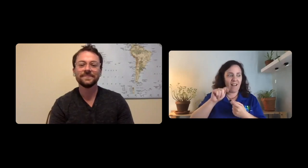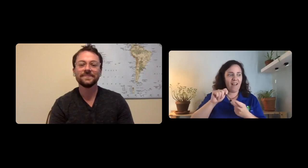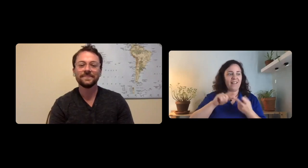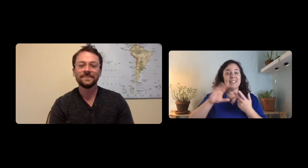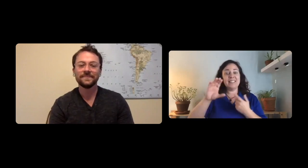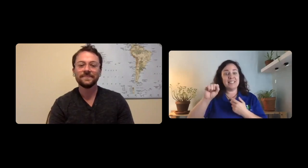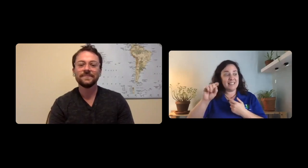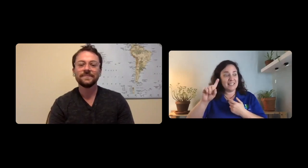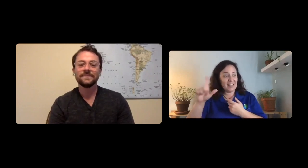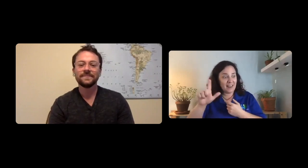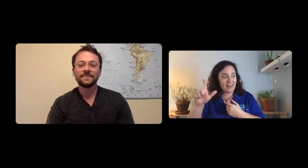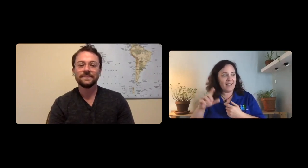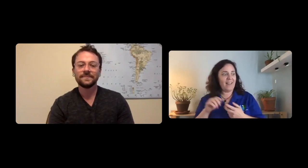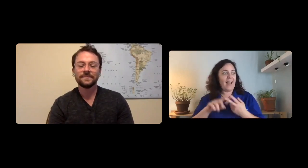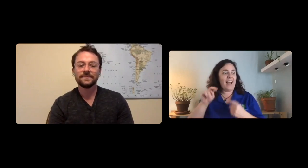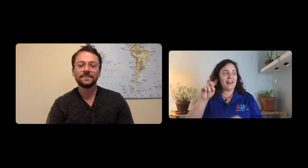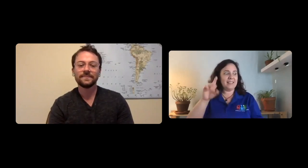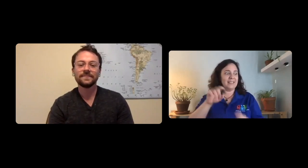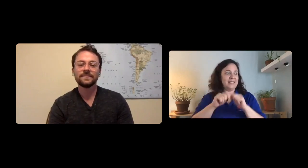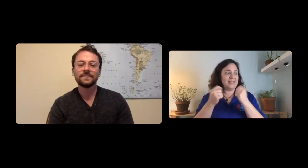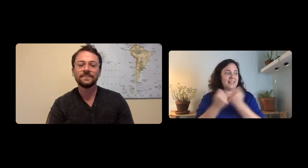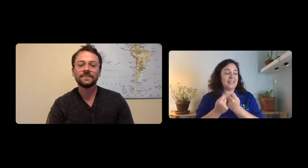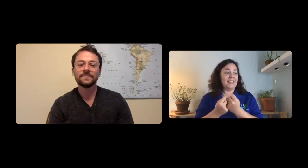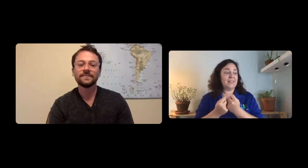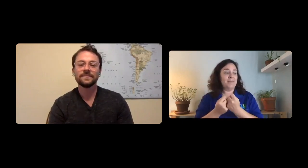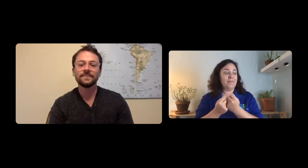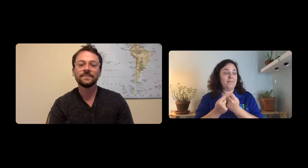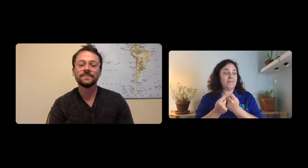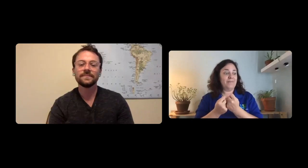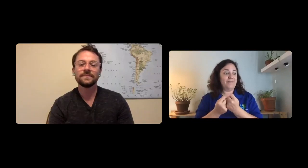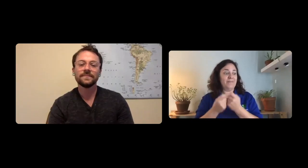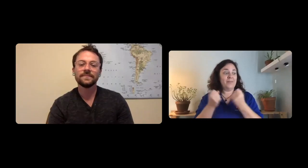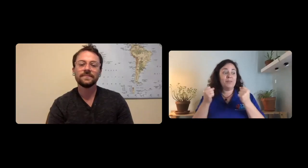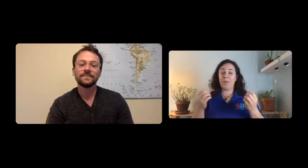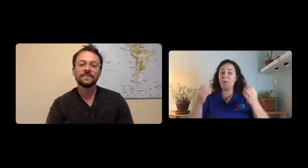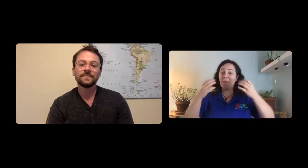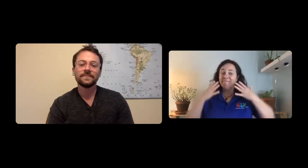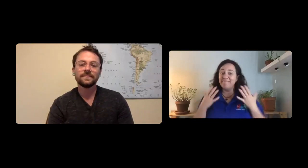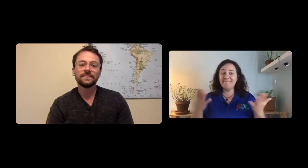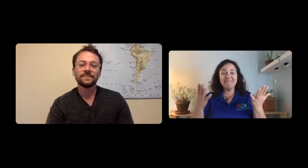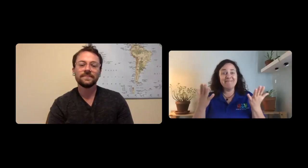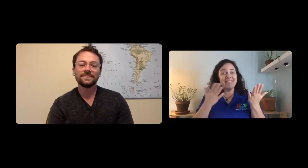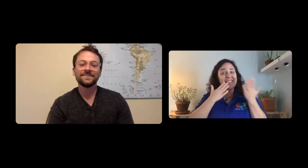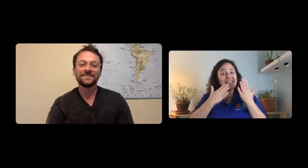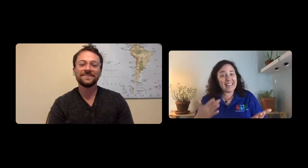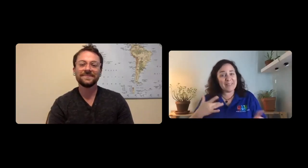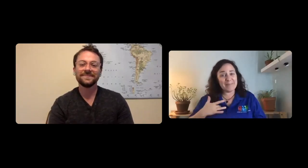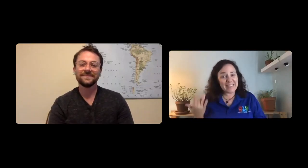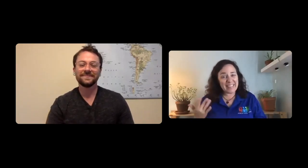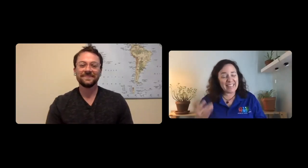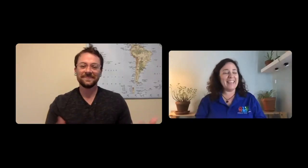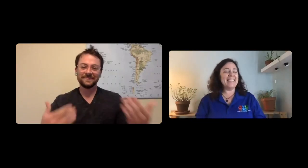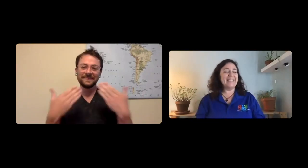environment that we have done because of COVID-19. Those teachers are going to be talking about some of the changes they have made.